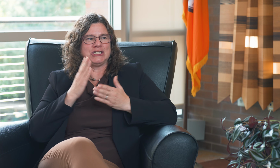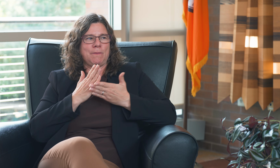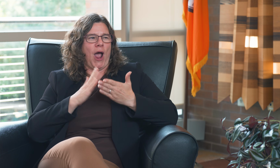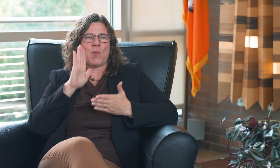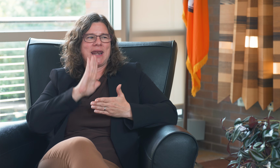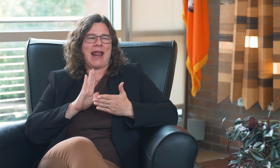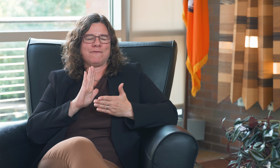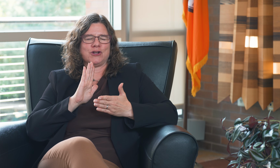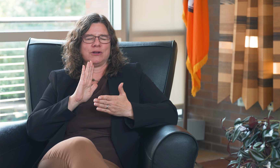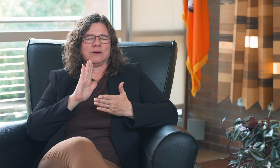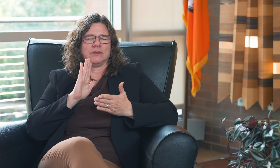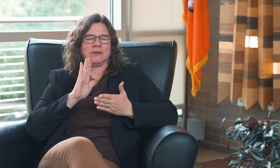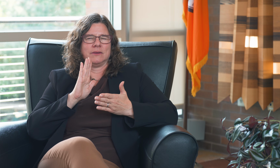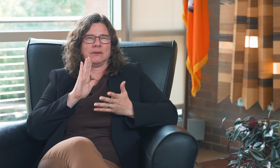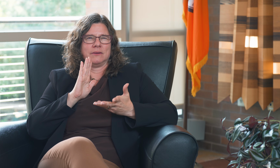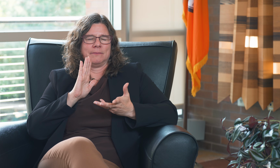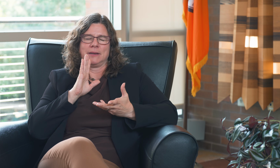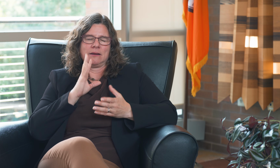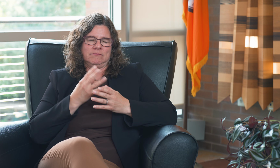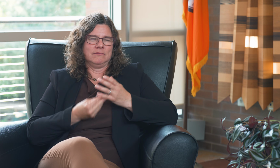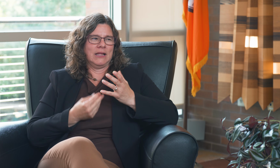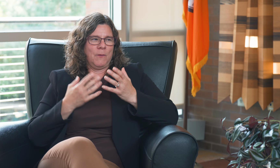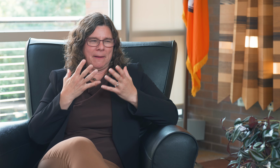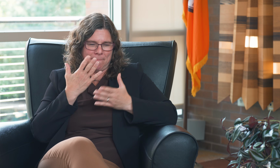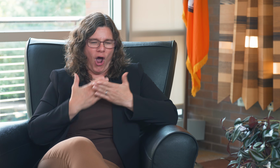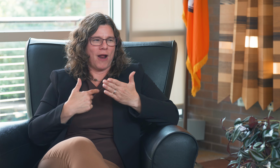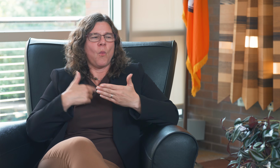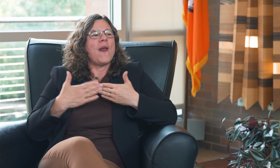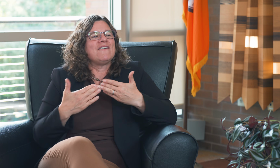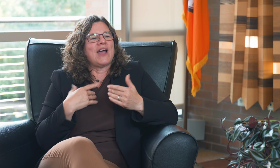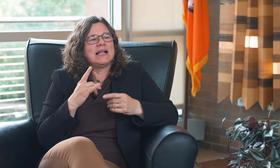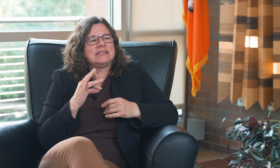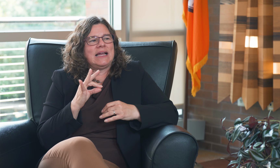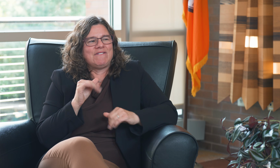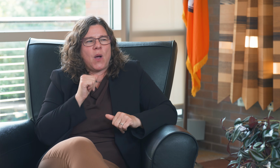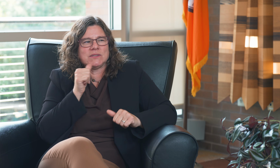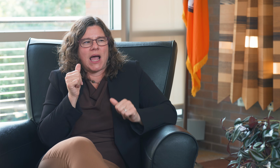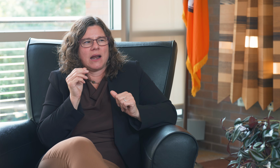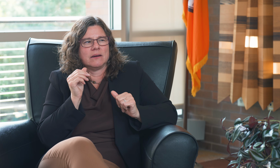But I think the teaching aspect of my life will never be gone.